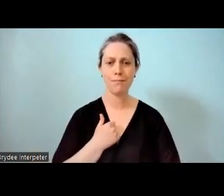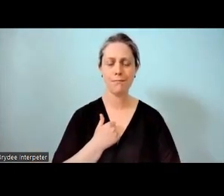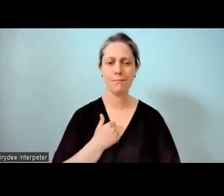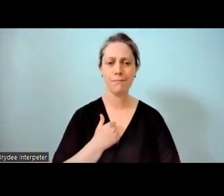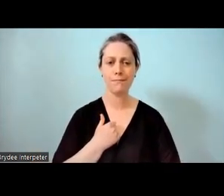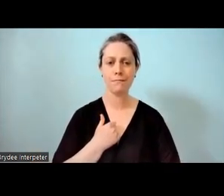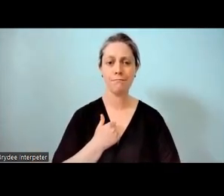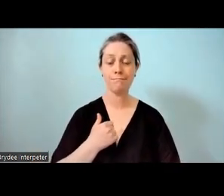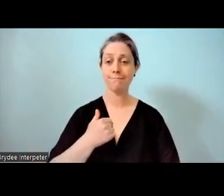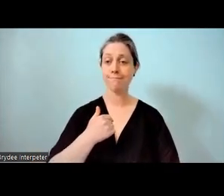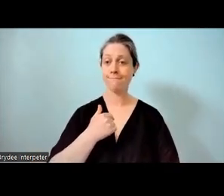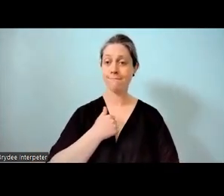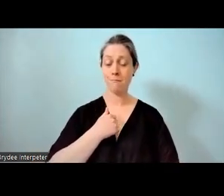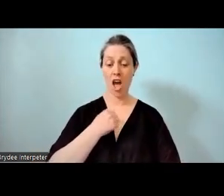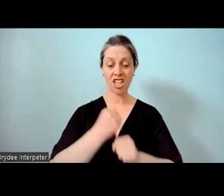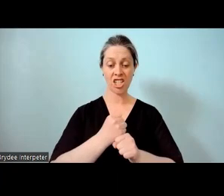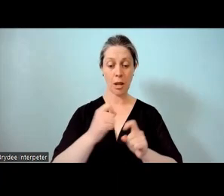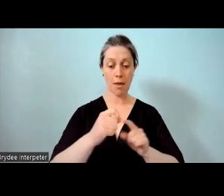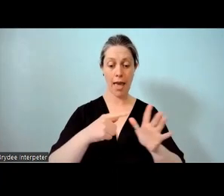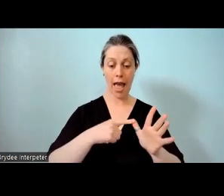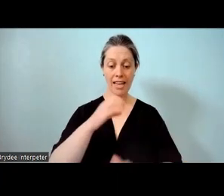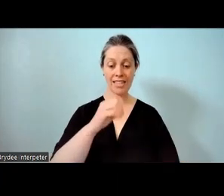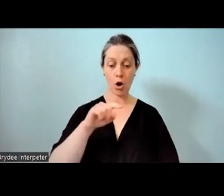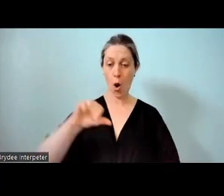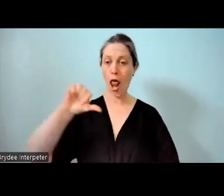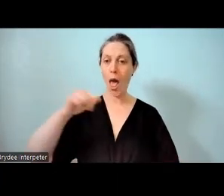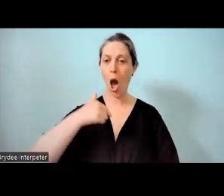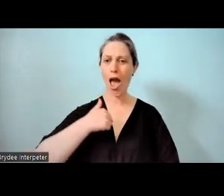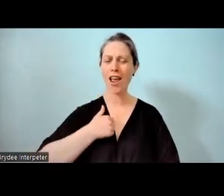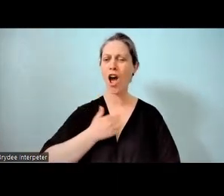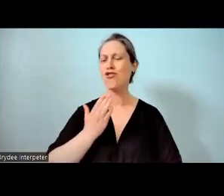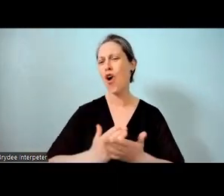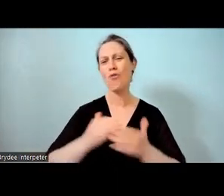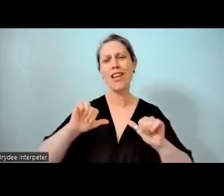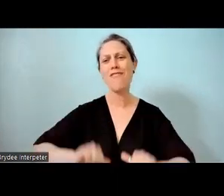I had a 0.9 GPA, and I didn't quite fail, they actually kicked me out, right?